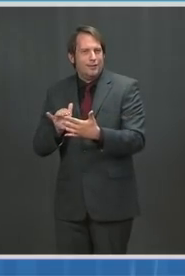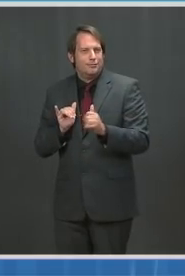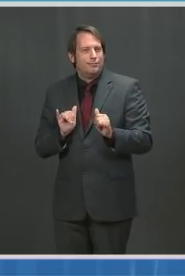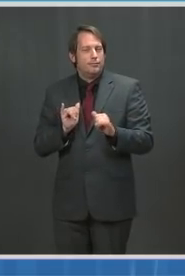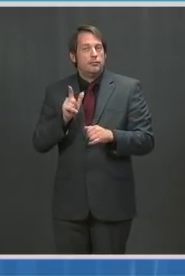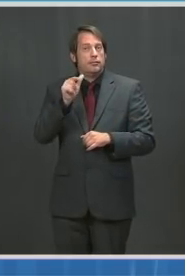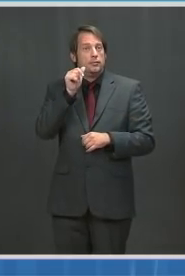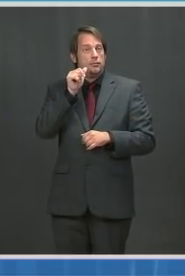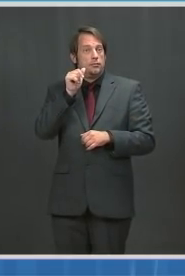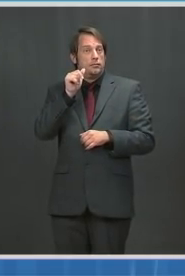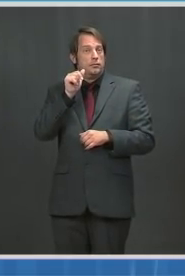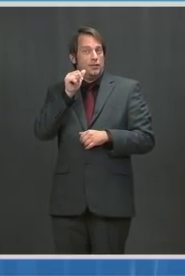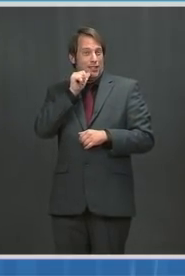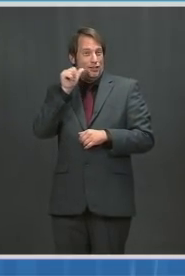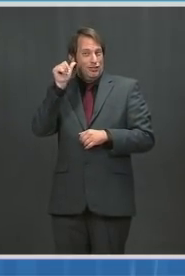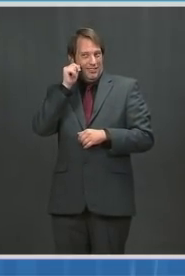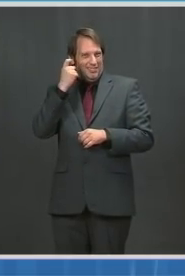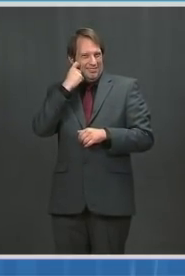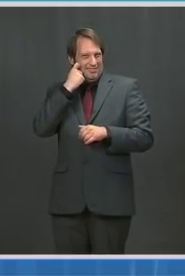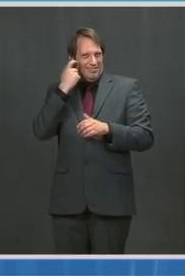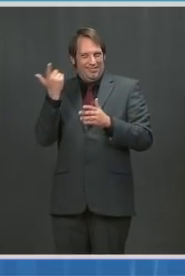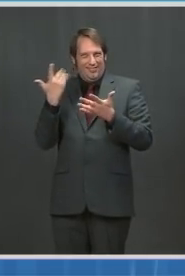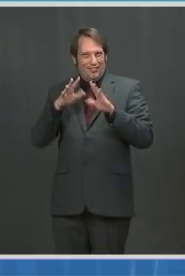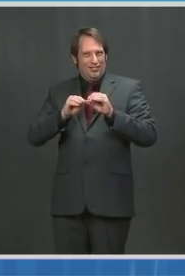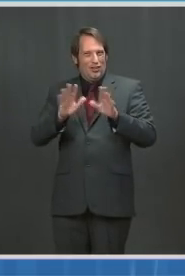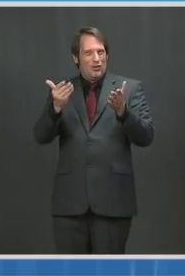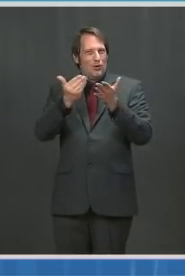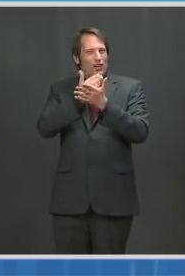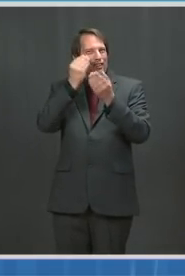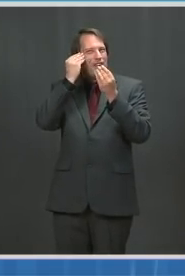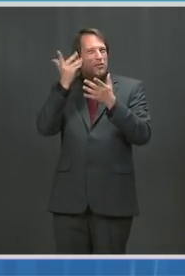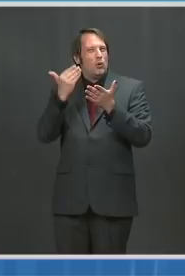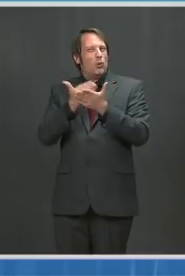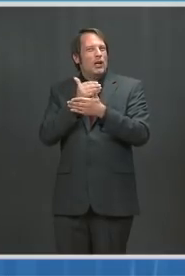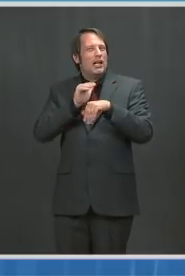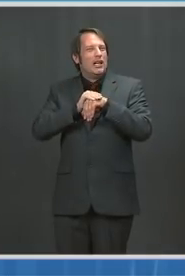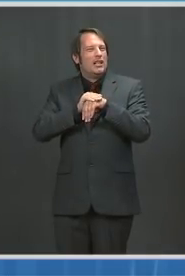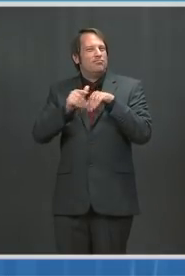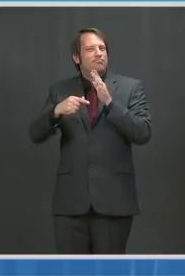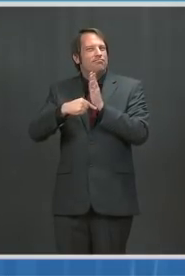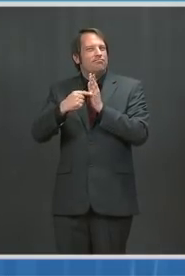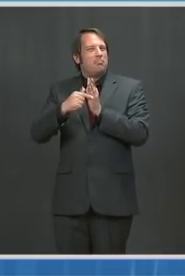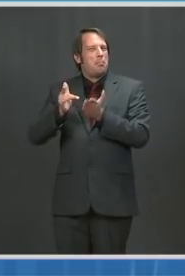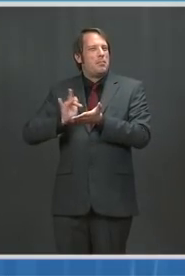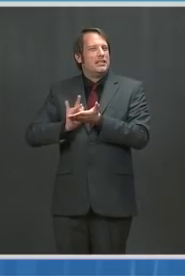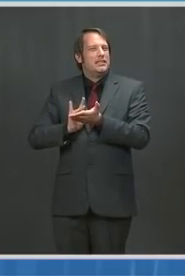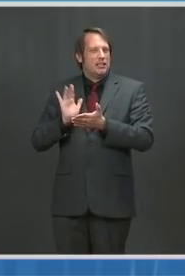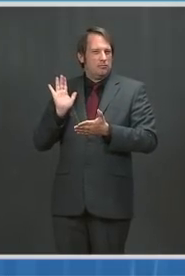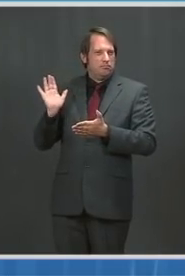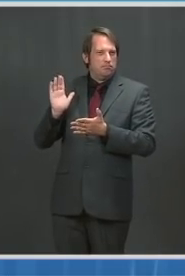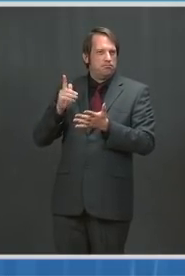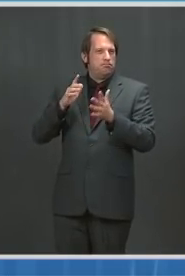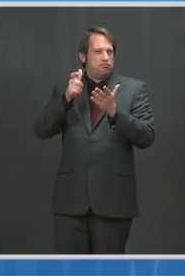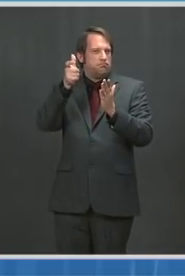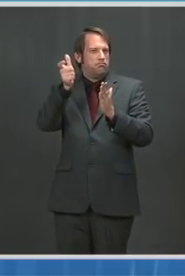in the New England Journal of Medicine, looked at the persistence of responses through six months